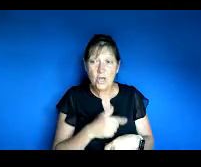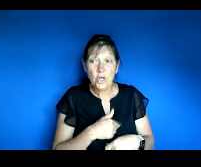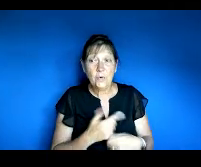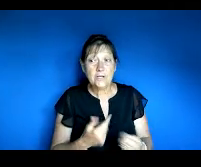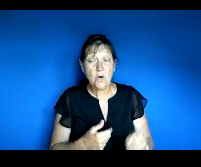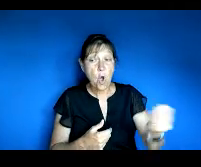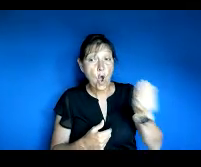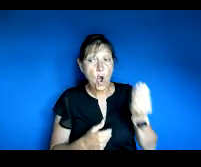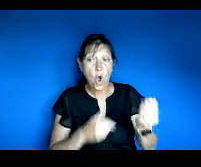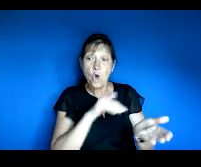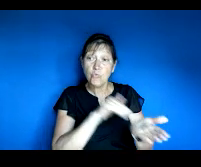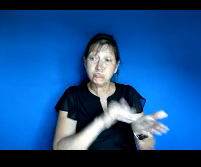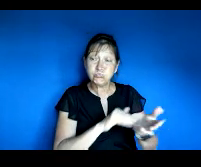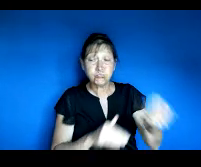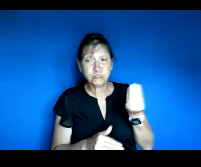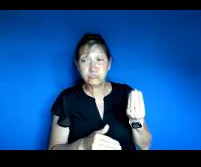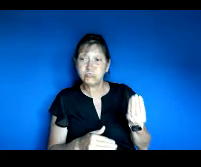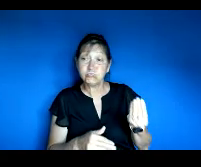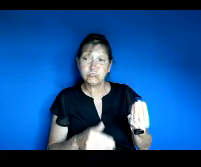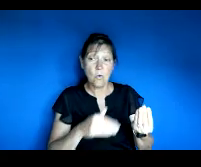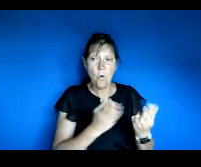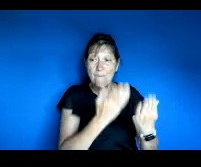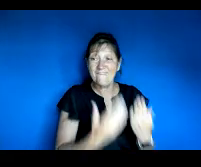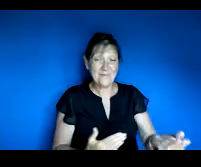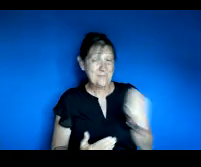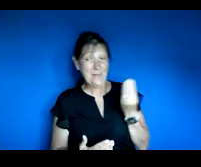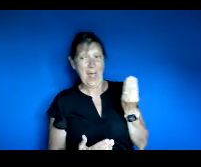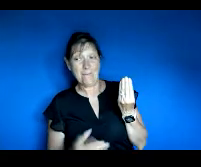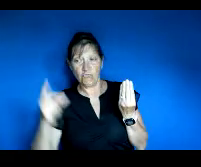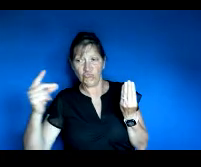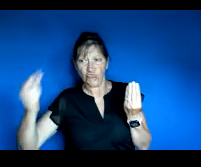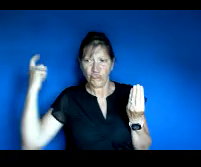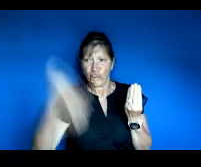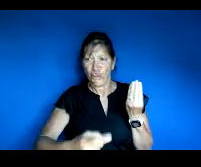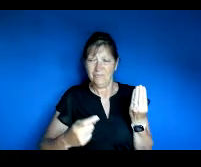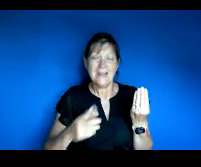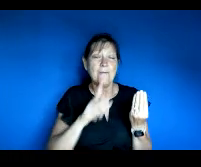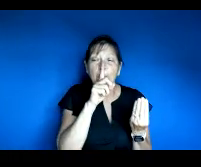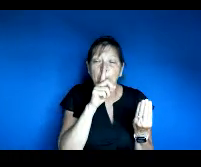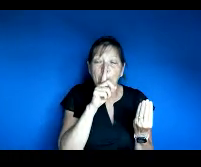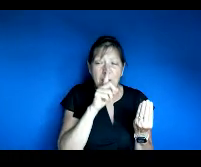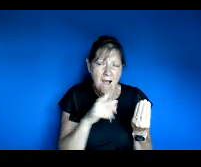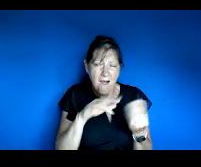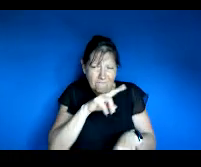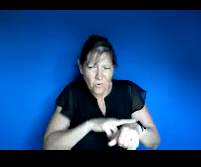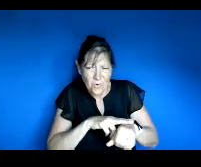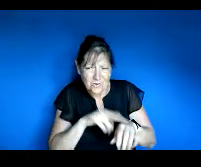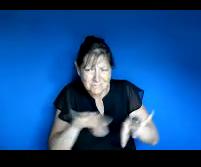and we automatically provide that, that carries certainly a lot of weight with us. But we're really trying to make an assessment based on that meeting with the student